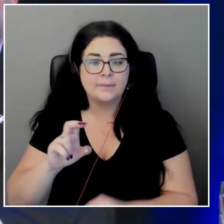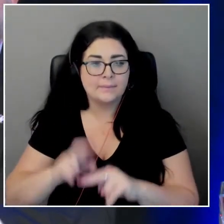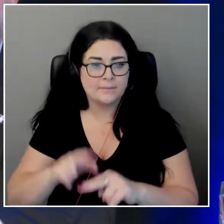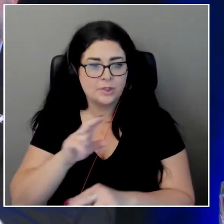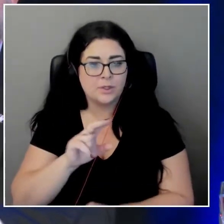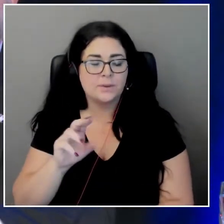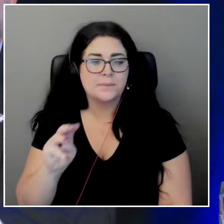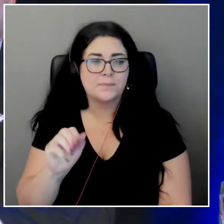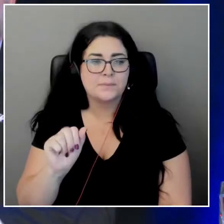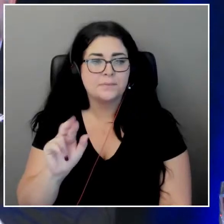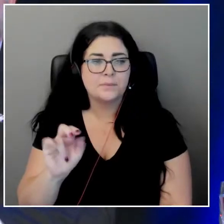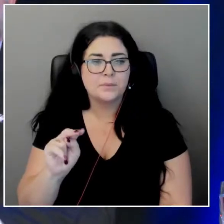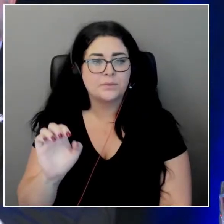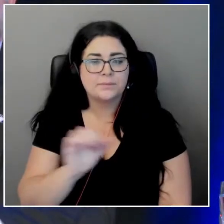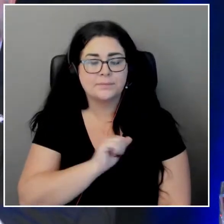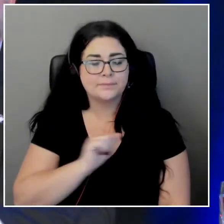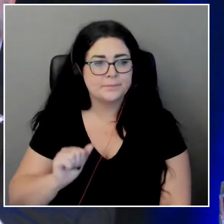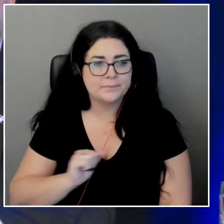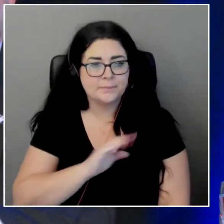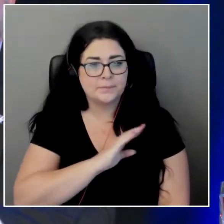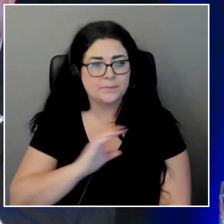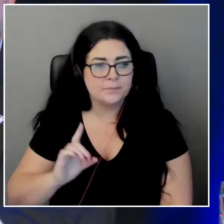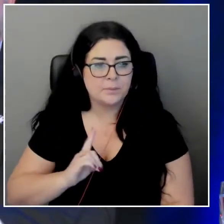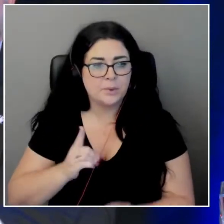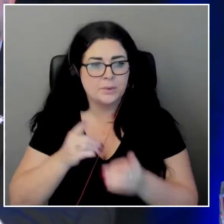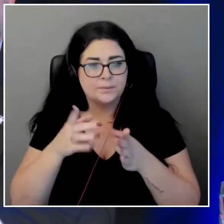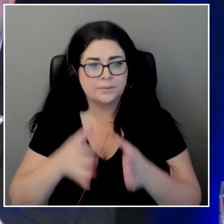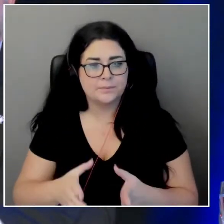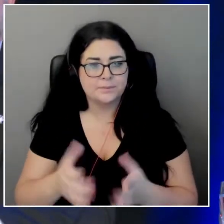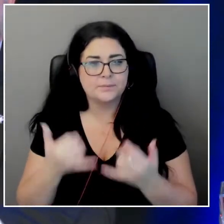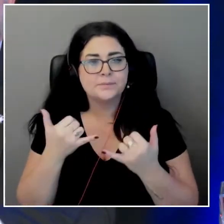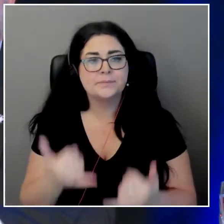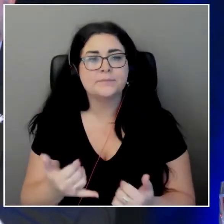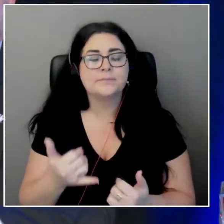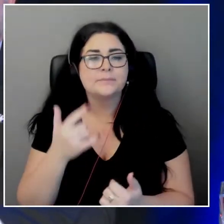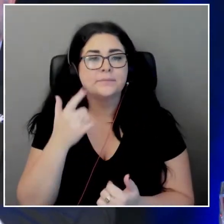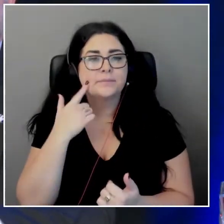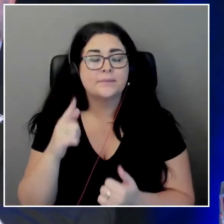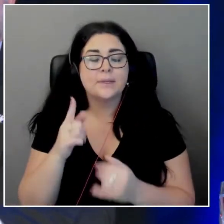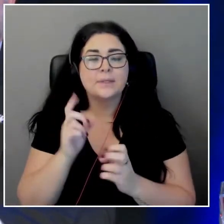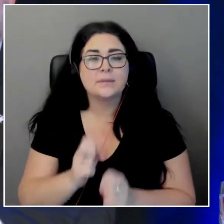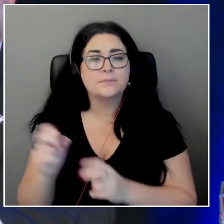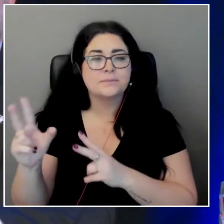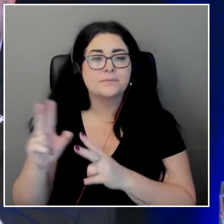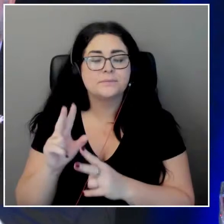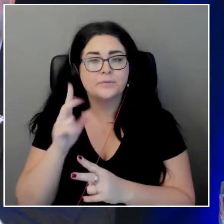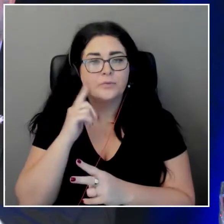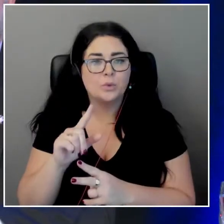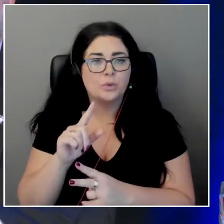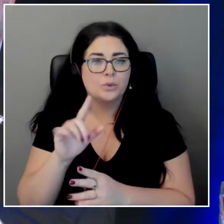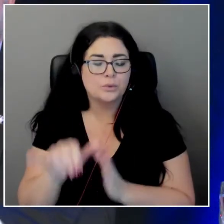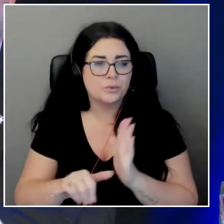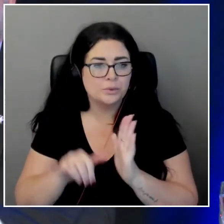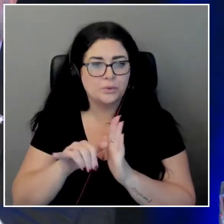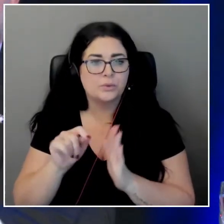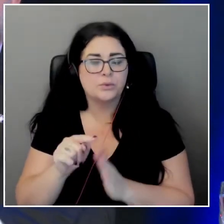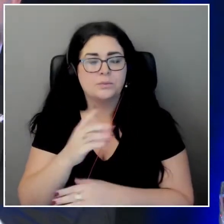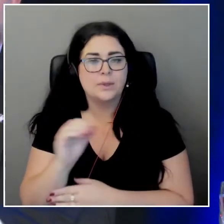Today's meeting is being live streamed via our website and YouTube channels, and I welcome everyone who has